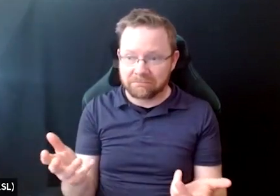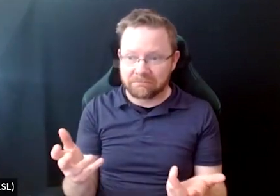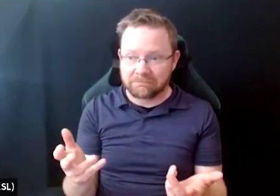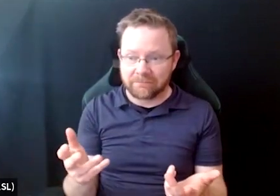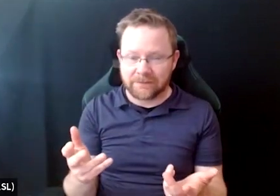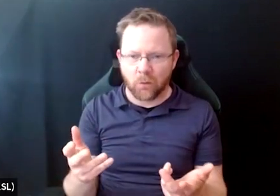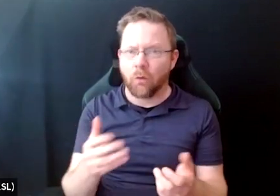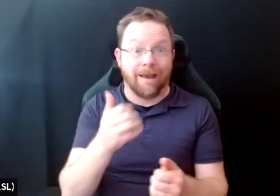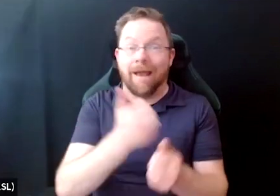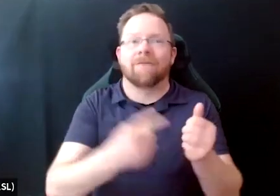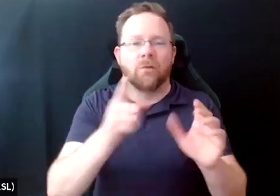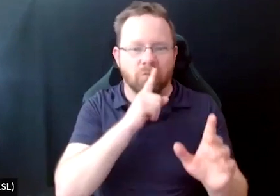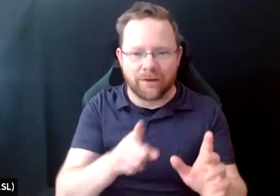I love this group of people